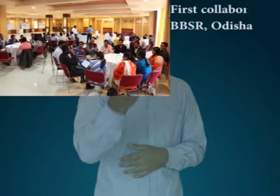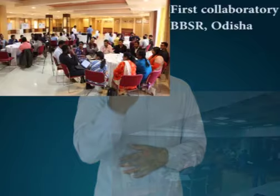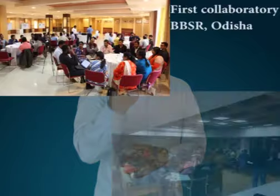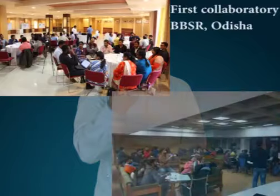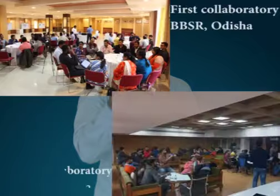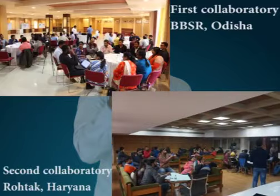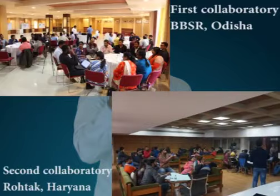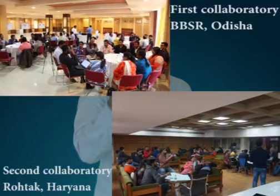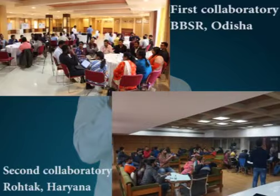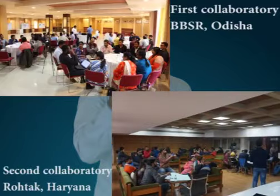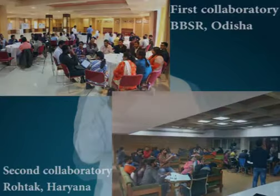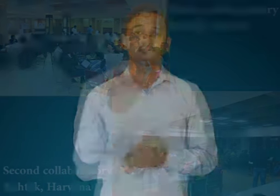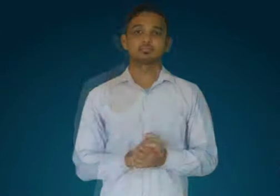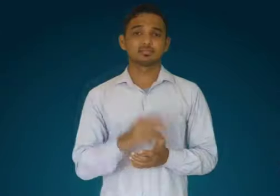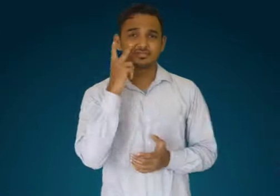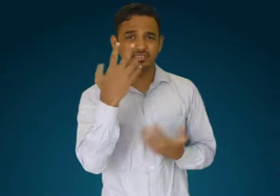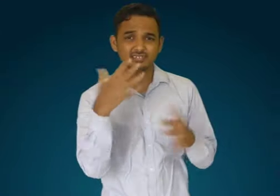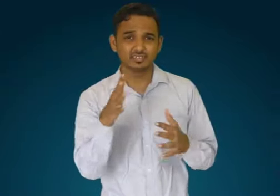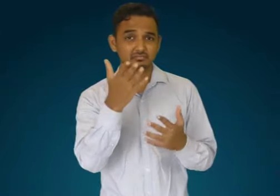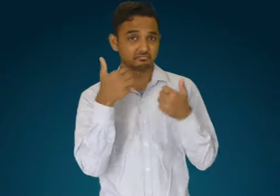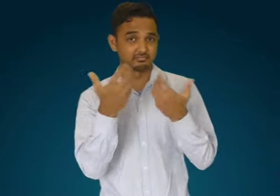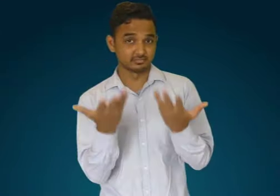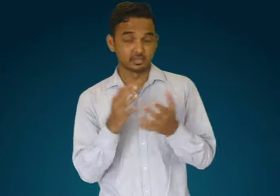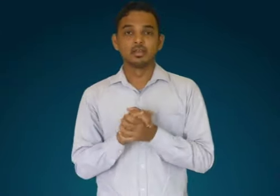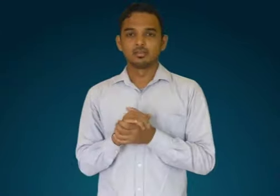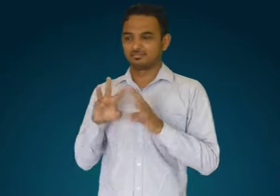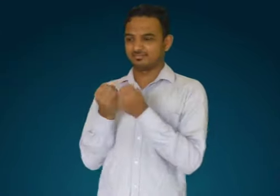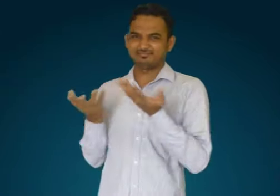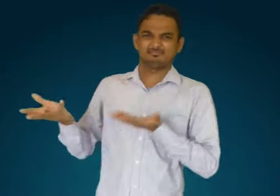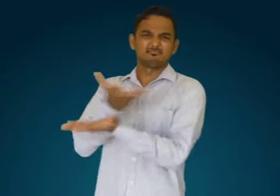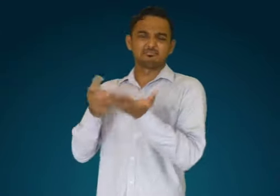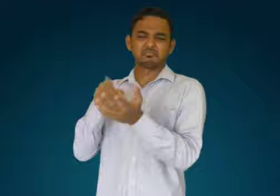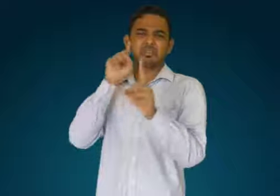and findings and are usually presided over by deaf and hearing academicians as